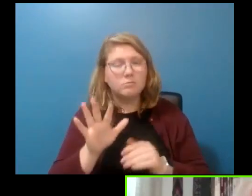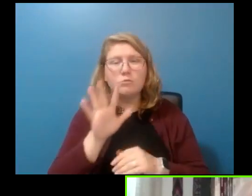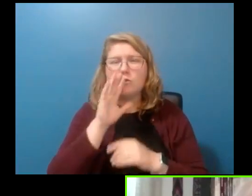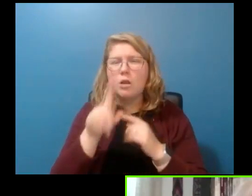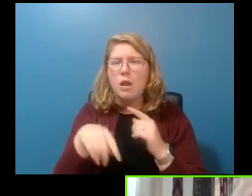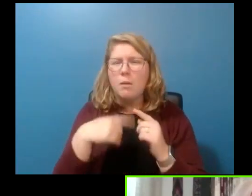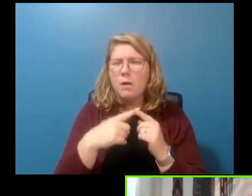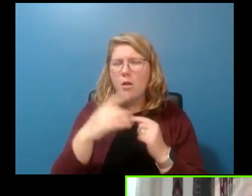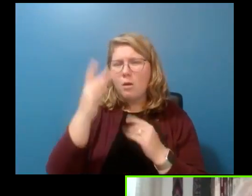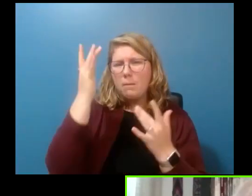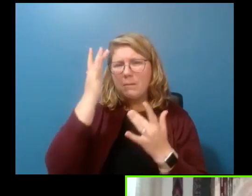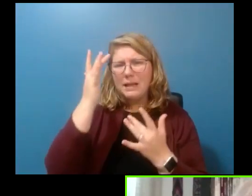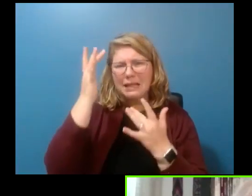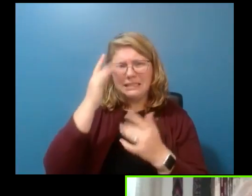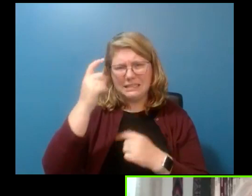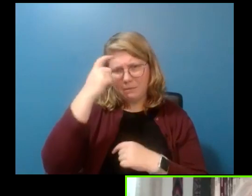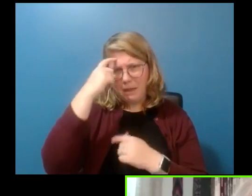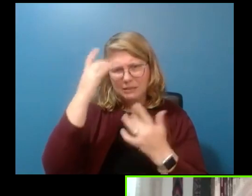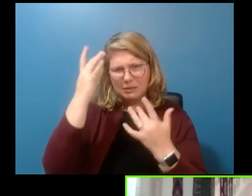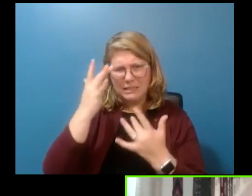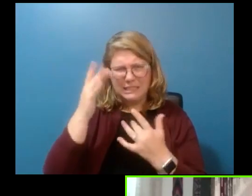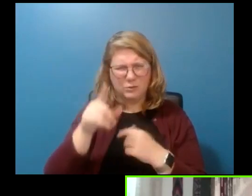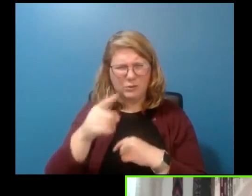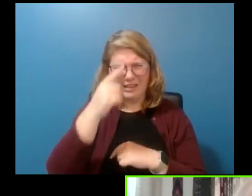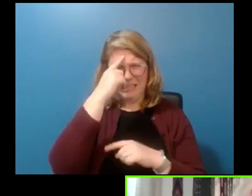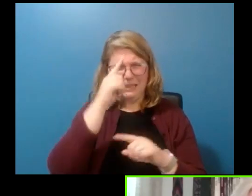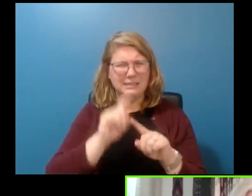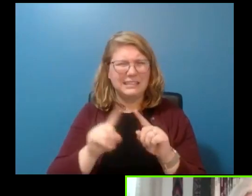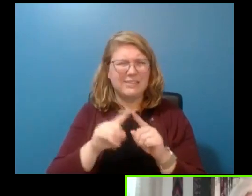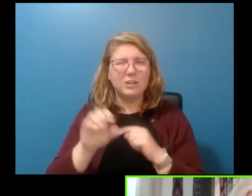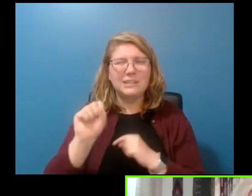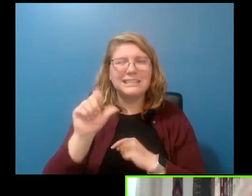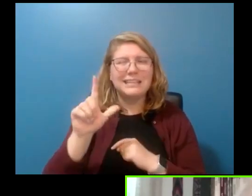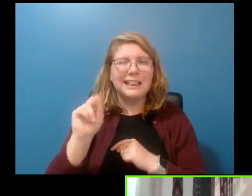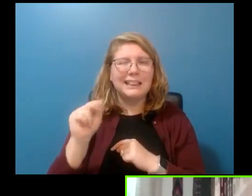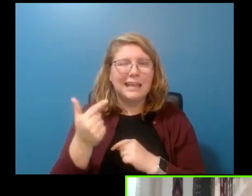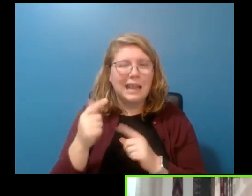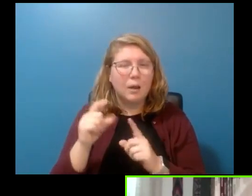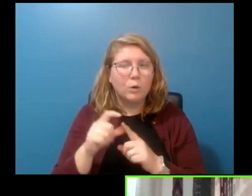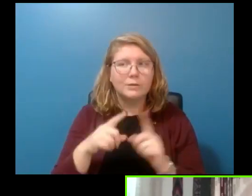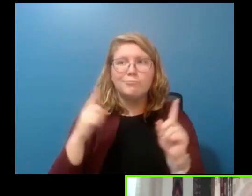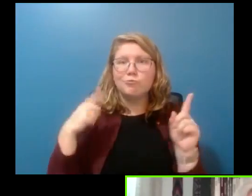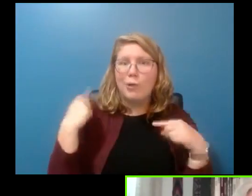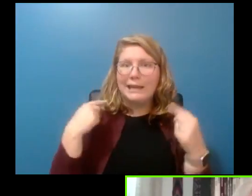Will that mean they won't get raises in the future? Will people be afraid of them? All